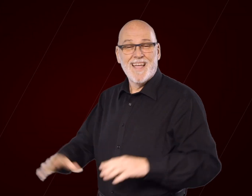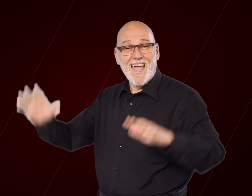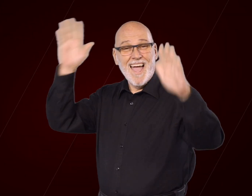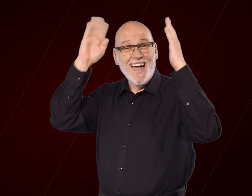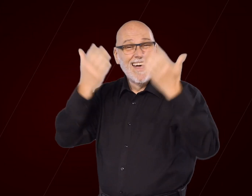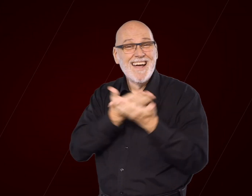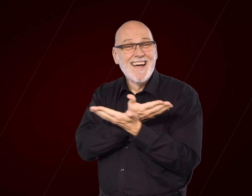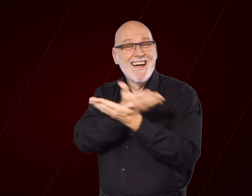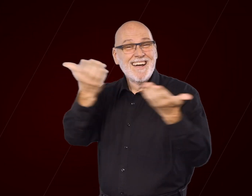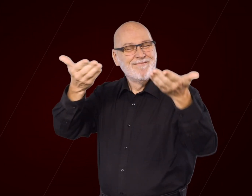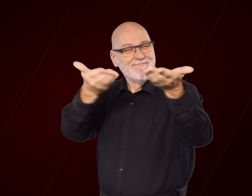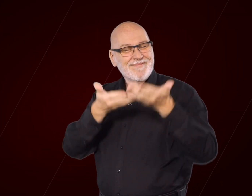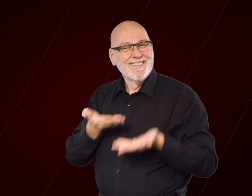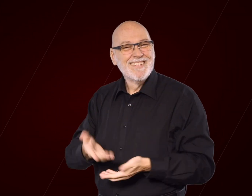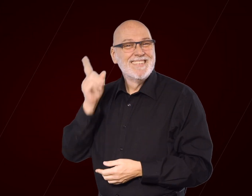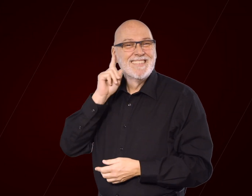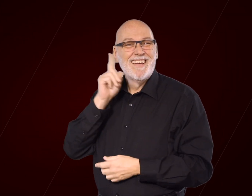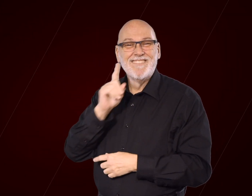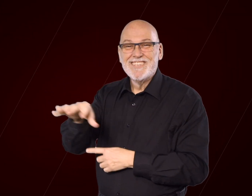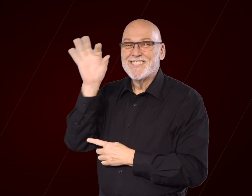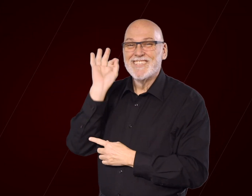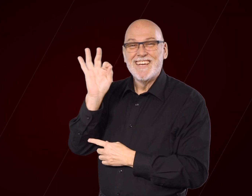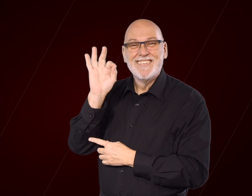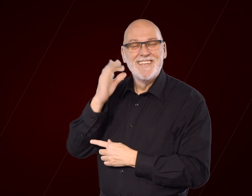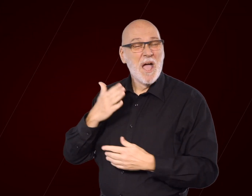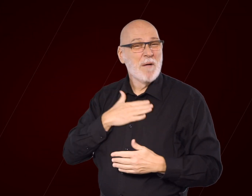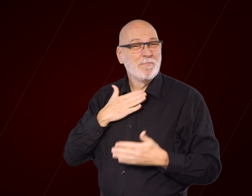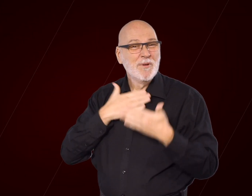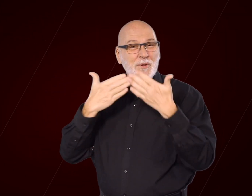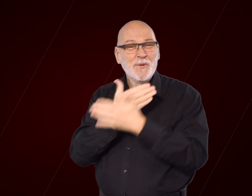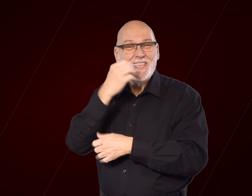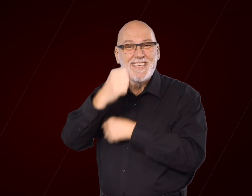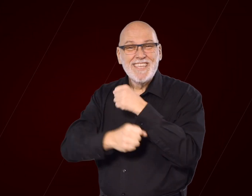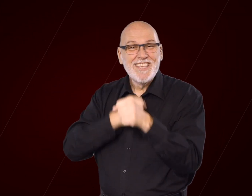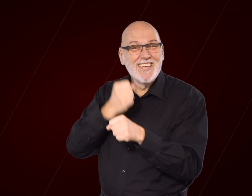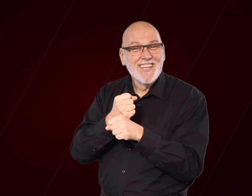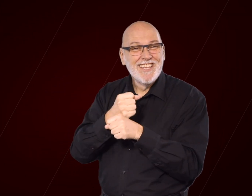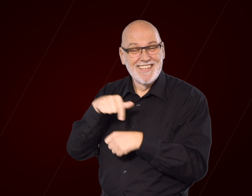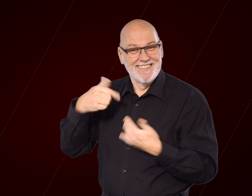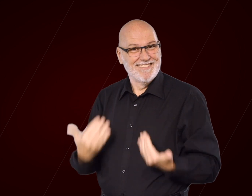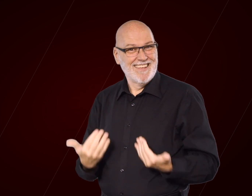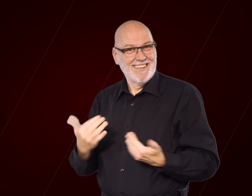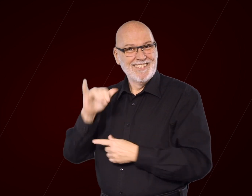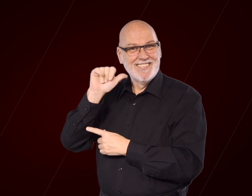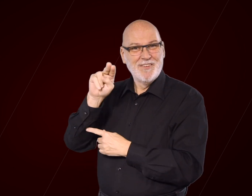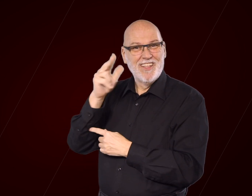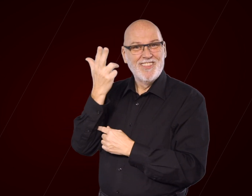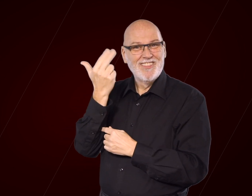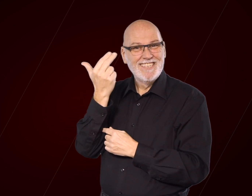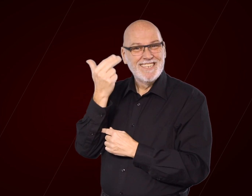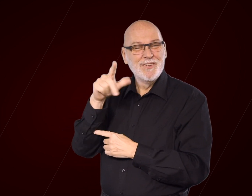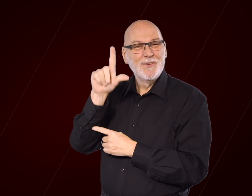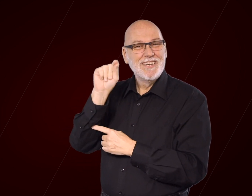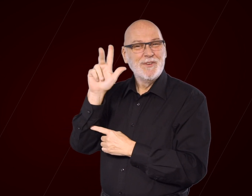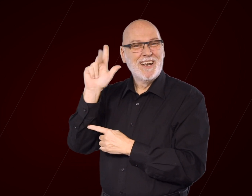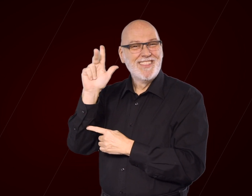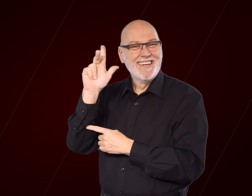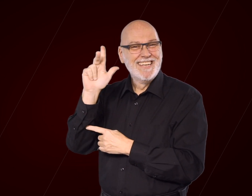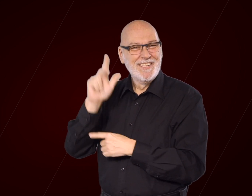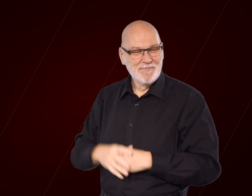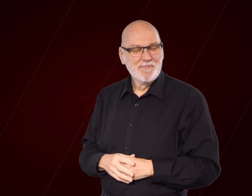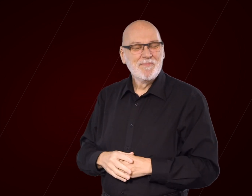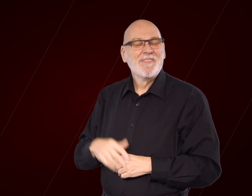Hello! This is DeafDots, 13 January 2023.